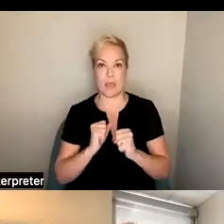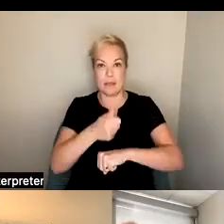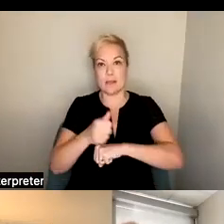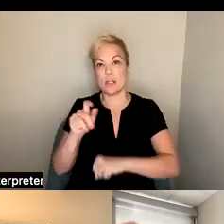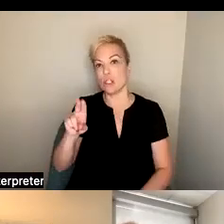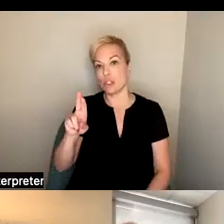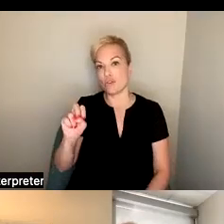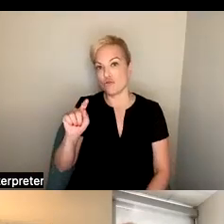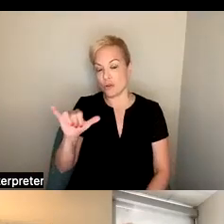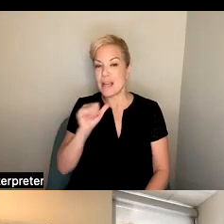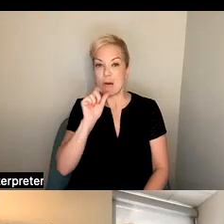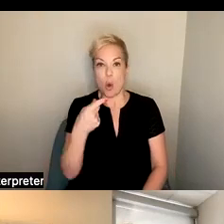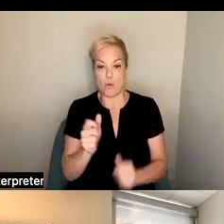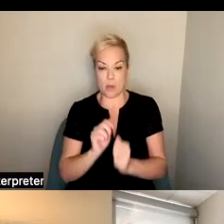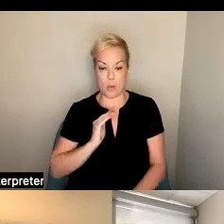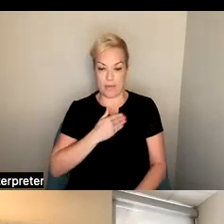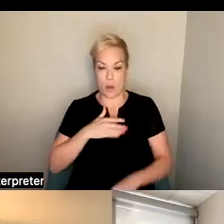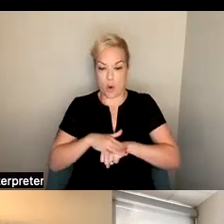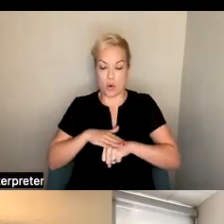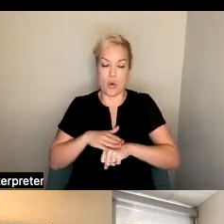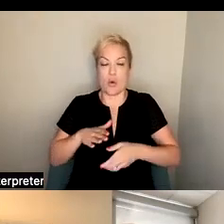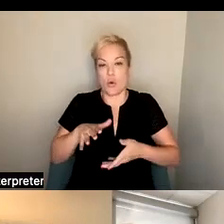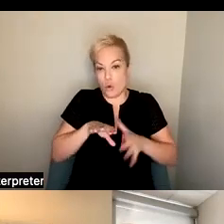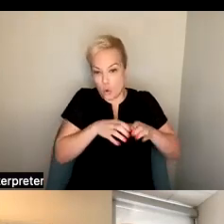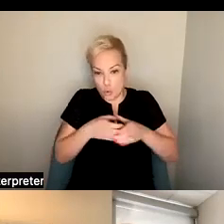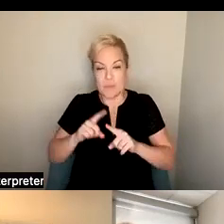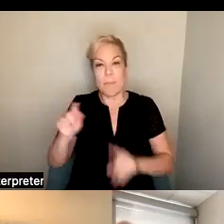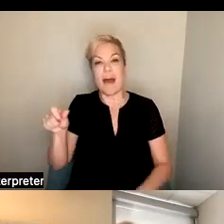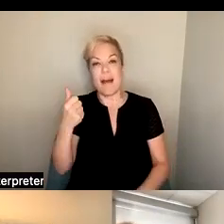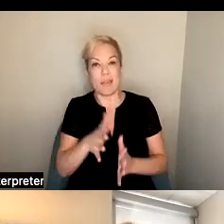but other indigenous communities. And so this is a, this is usually called the George Washington